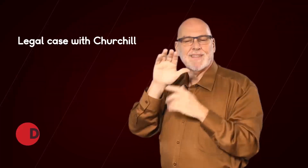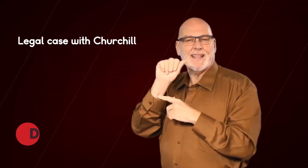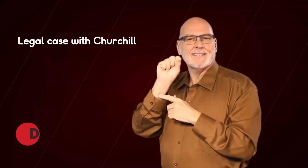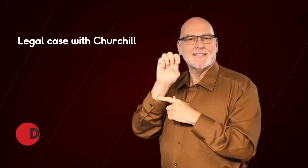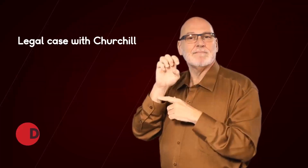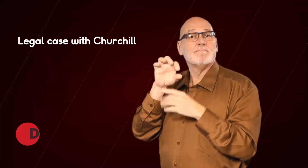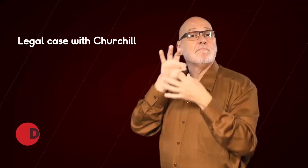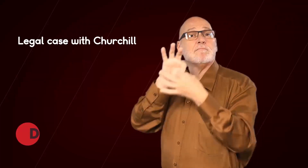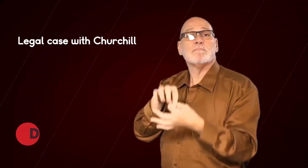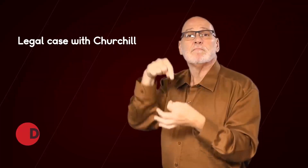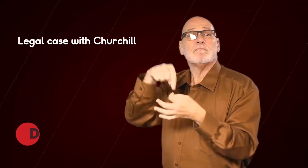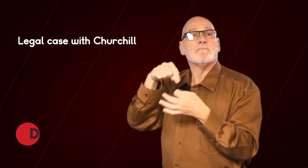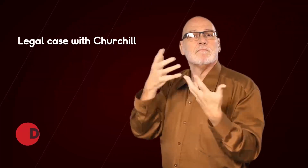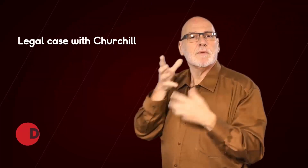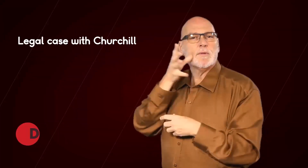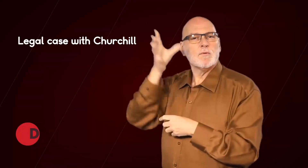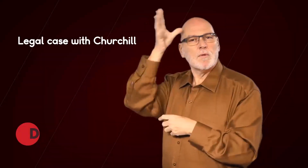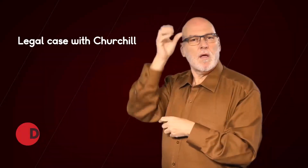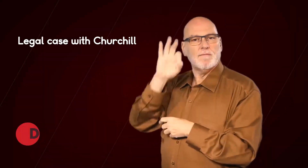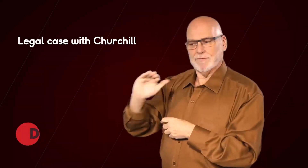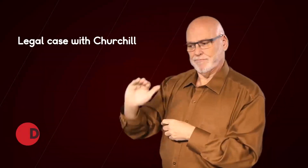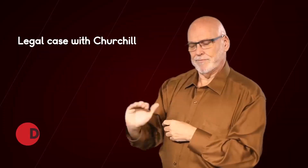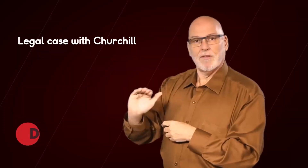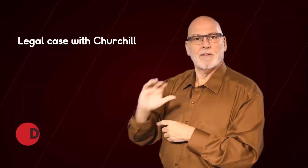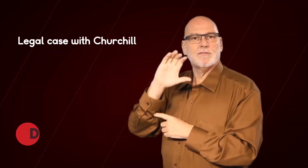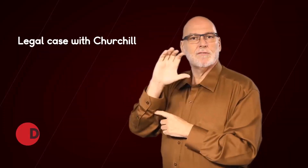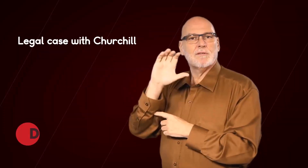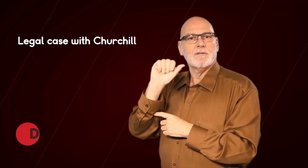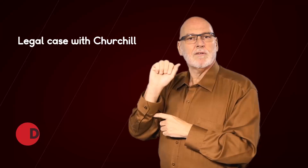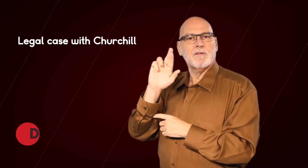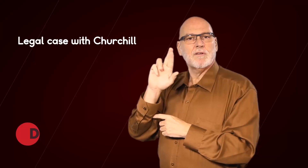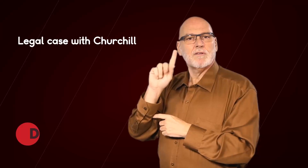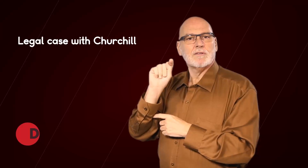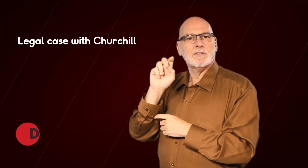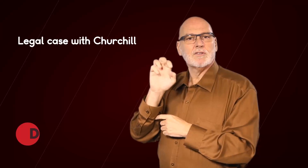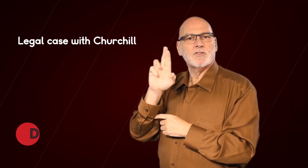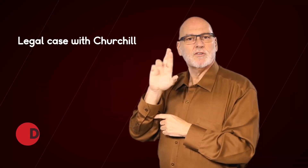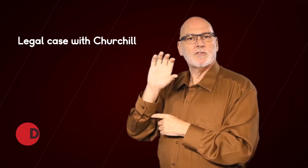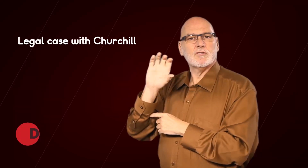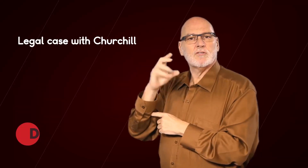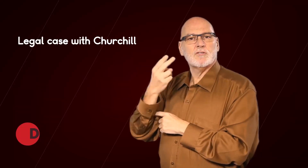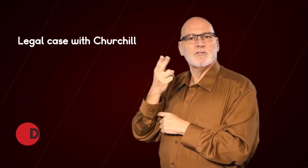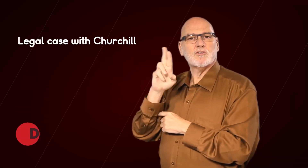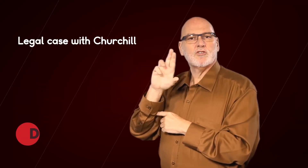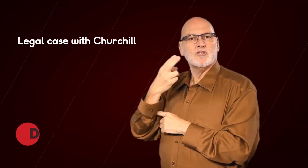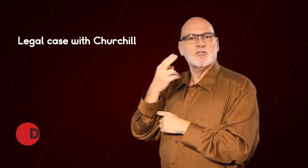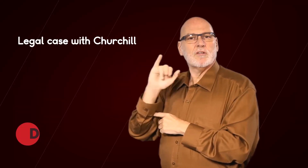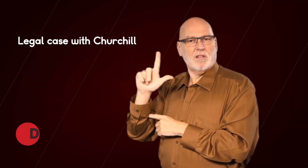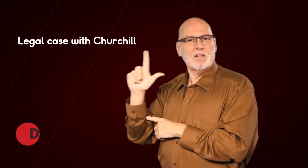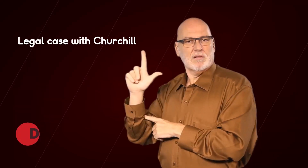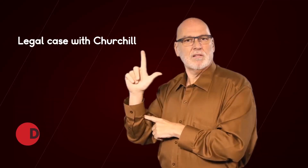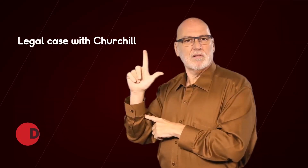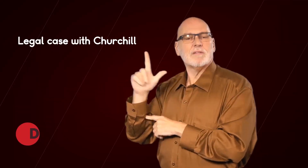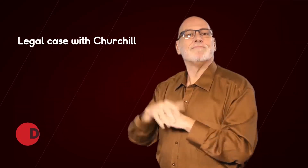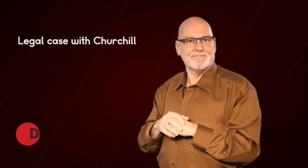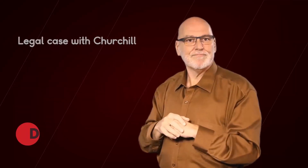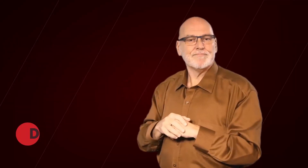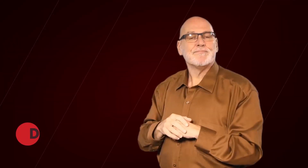the parents of Carter Churchill.